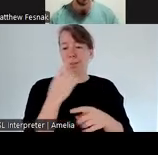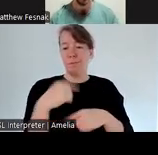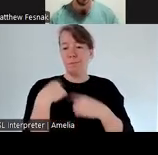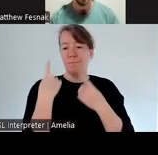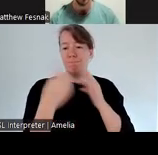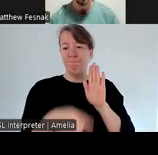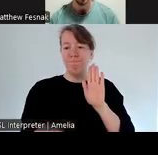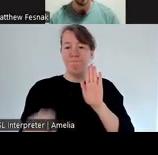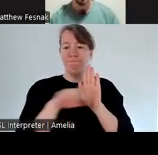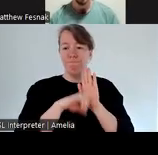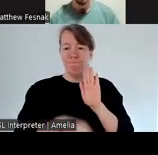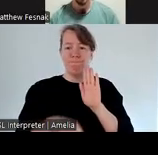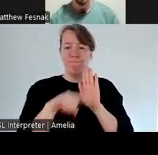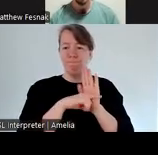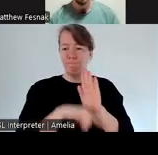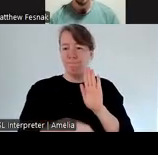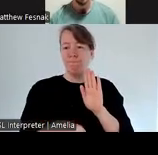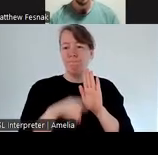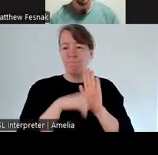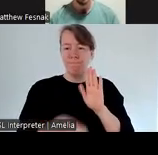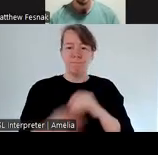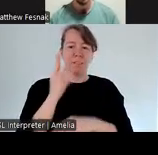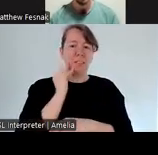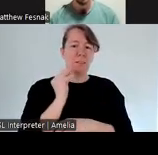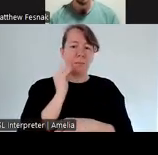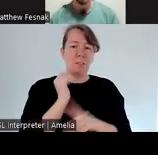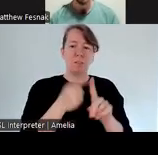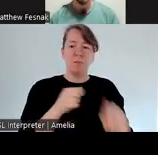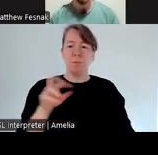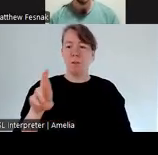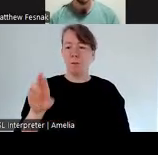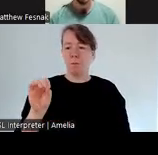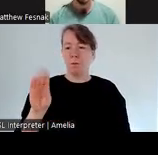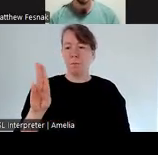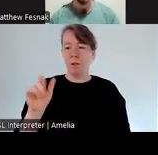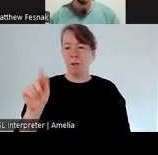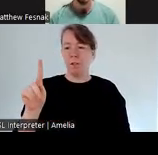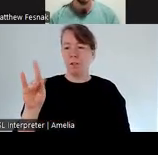Um. When I was a student there, I was very familiar with how to